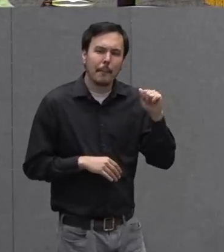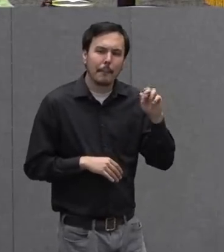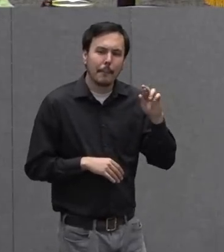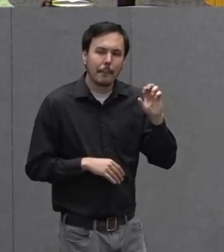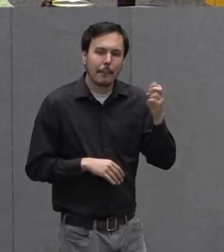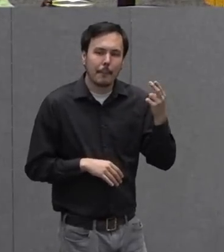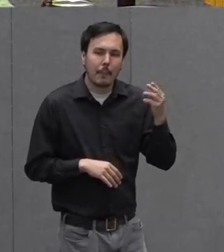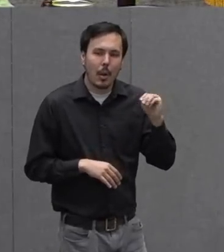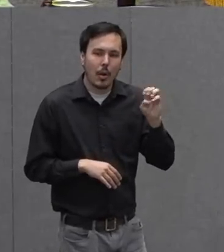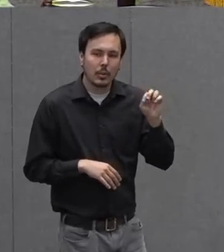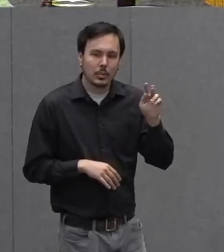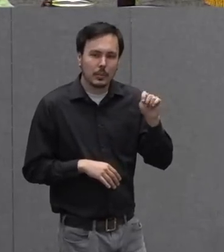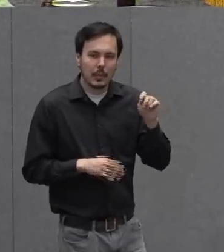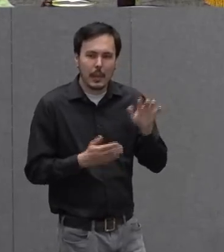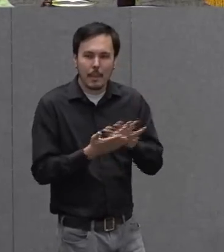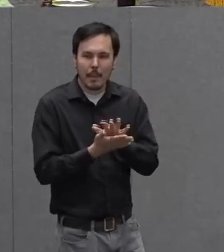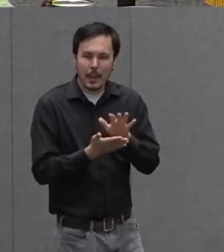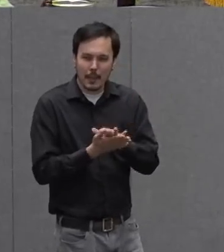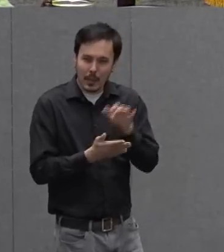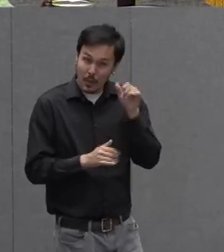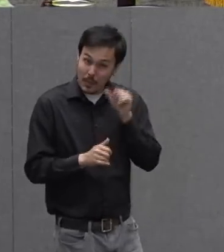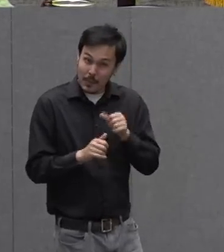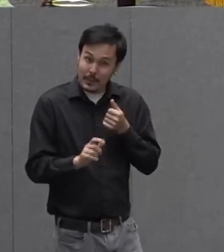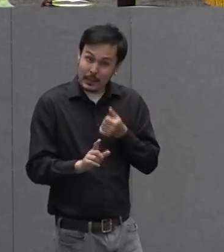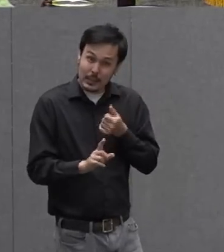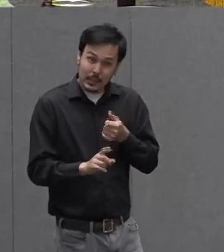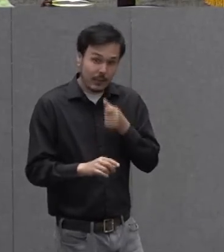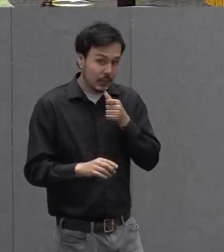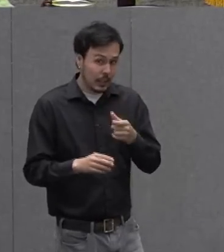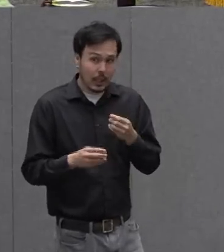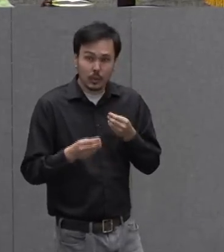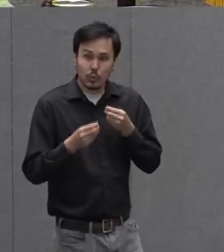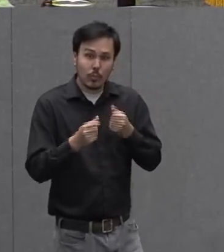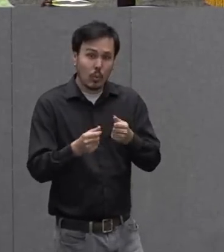So parchment paper is not as smooth as wax paper,